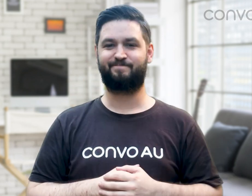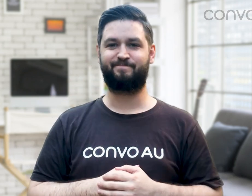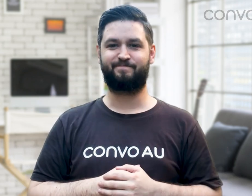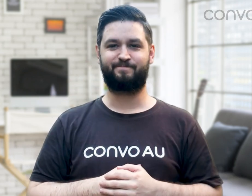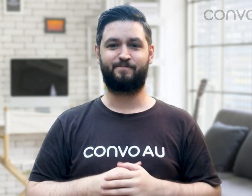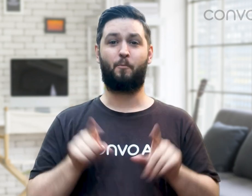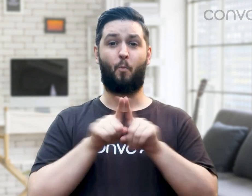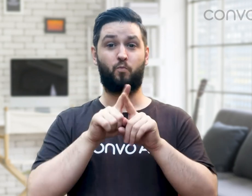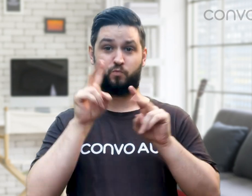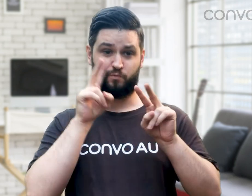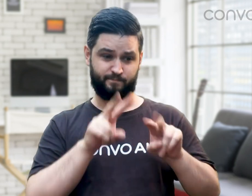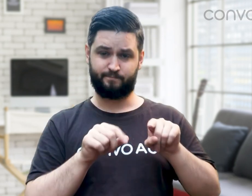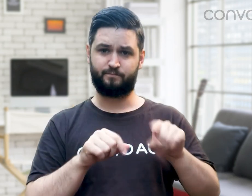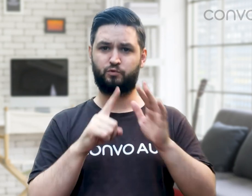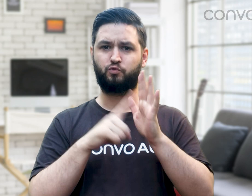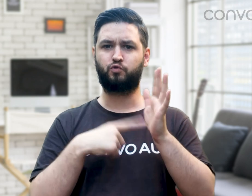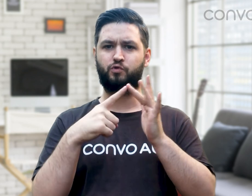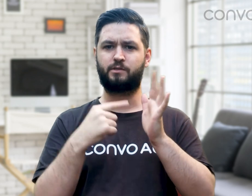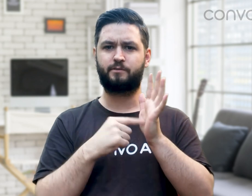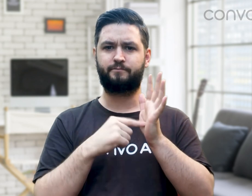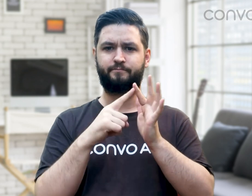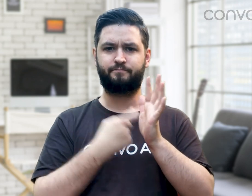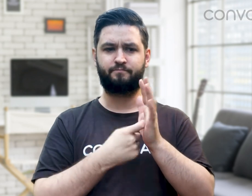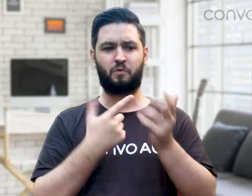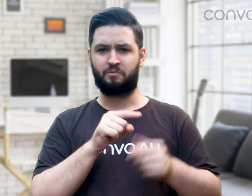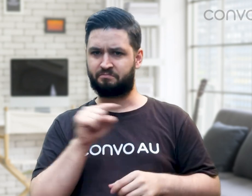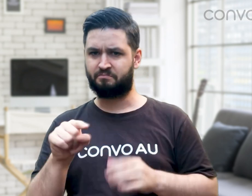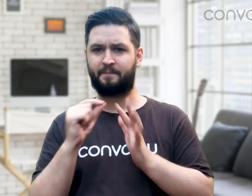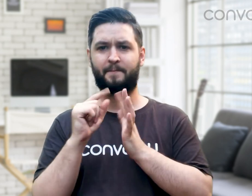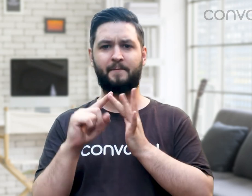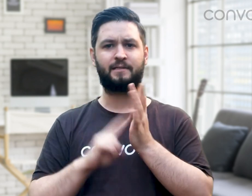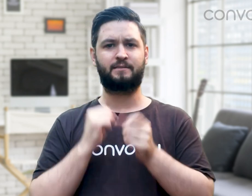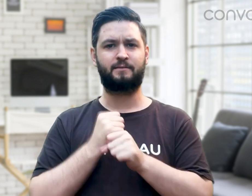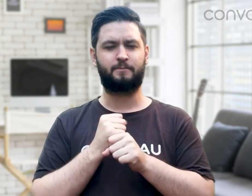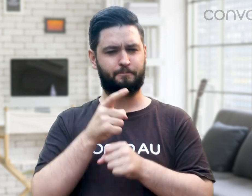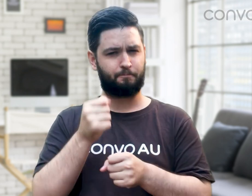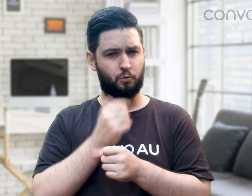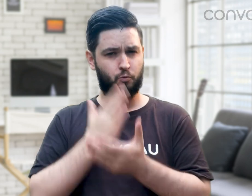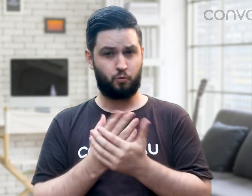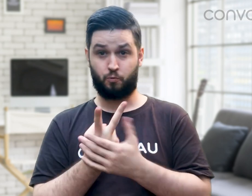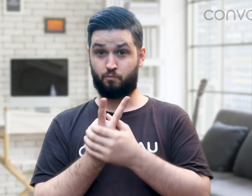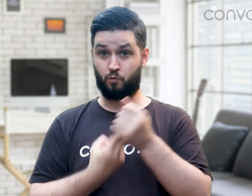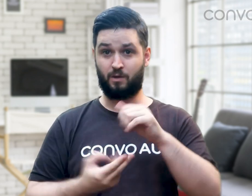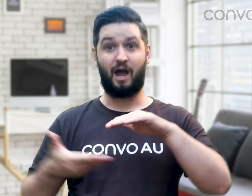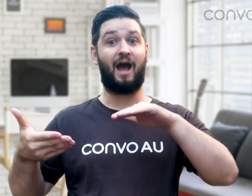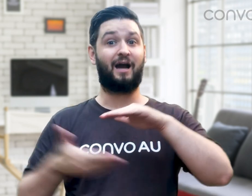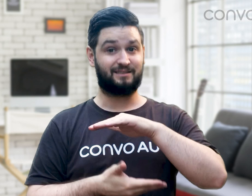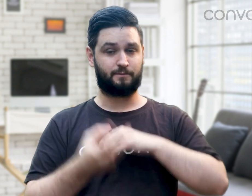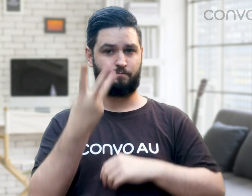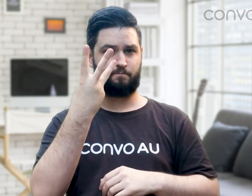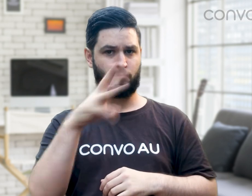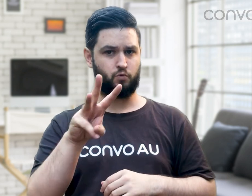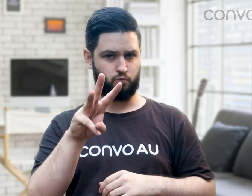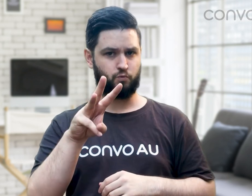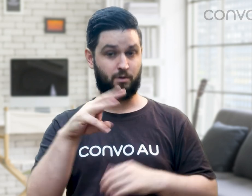Also look at “Jetter” and "Ping”, making sure both are under 30.